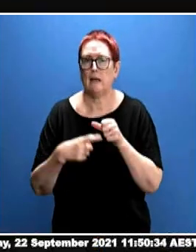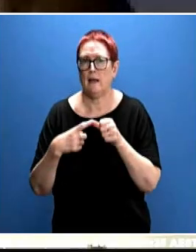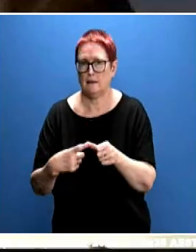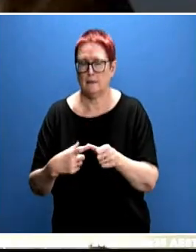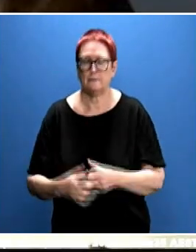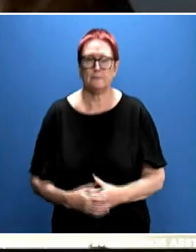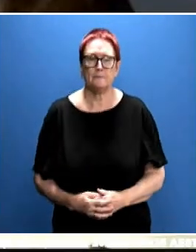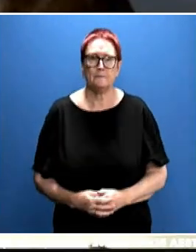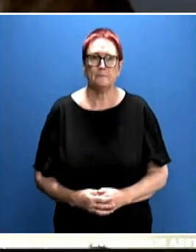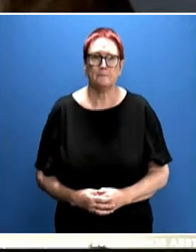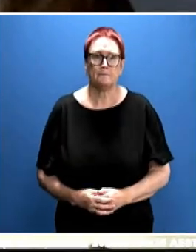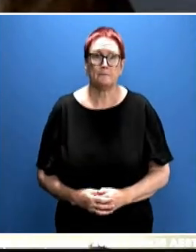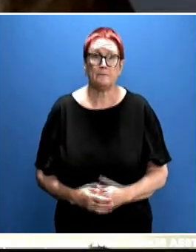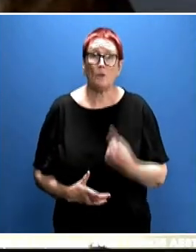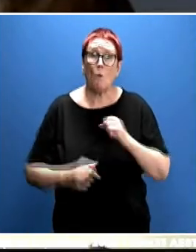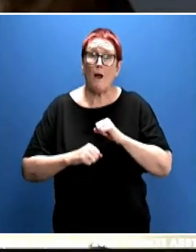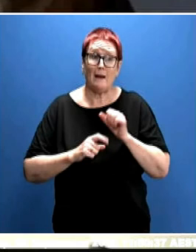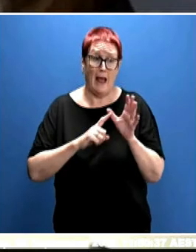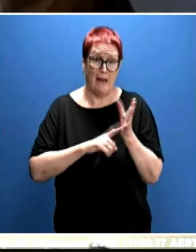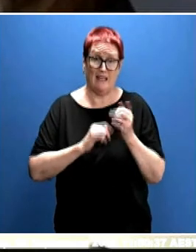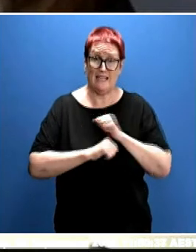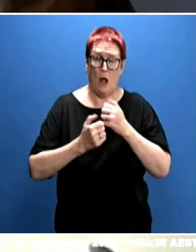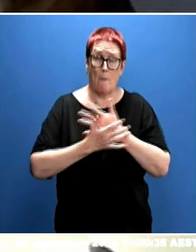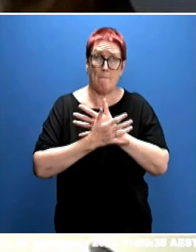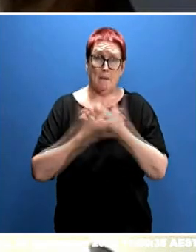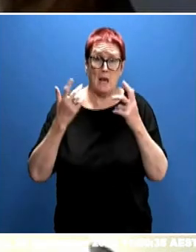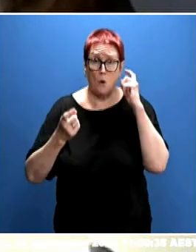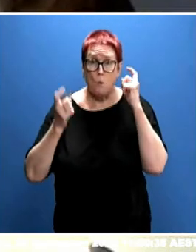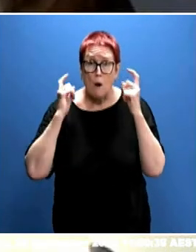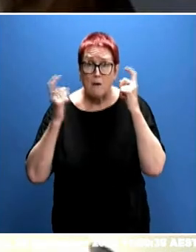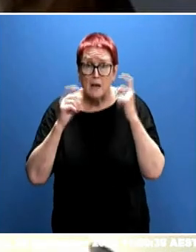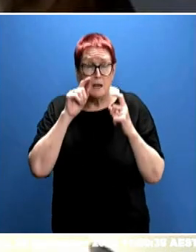One of the big concerns for ALSWA is the children who go into